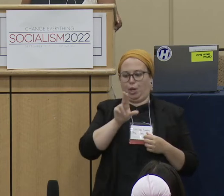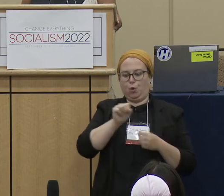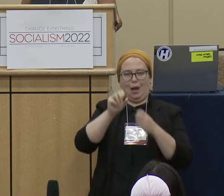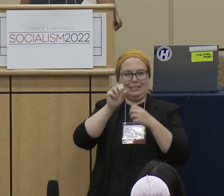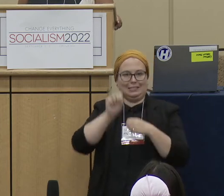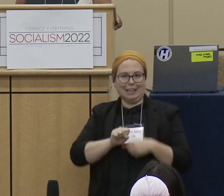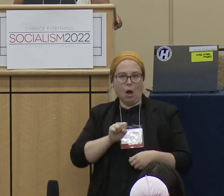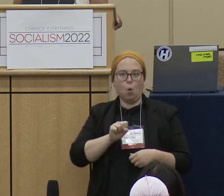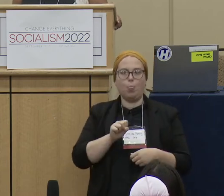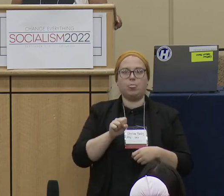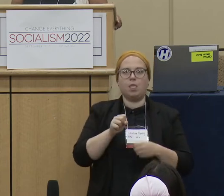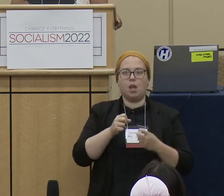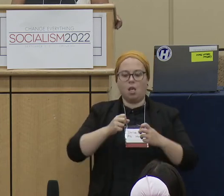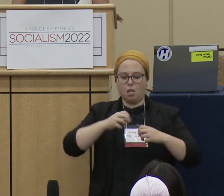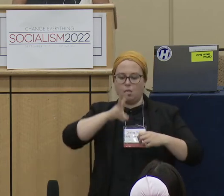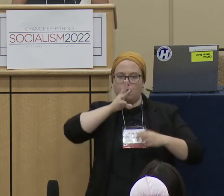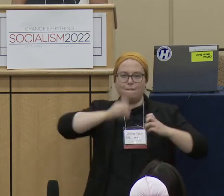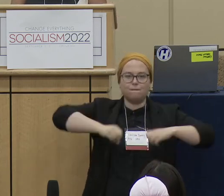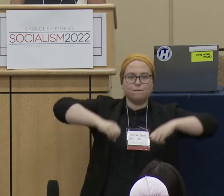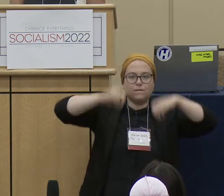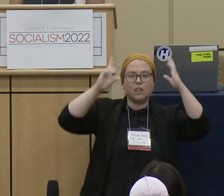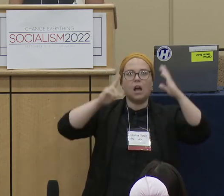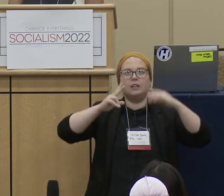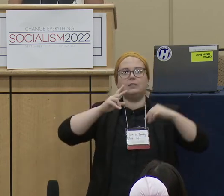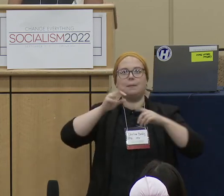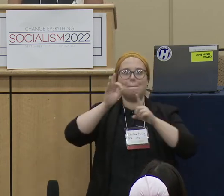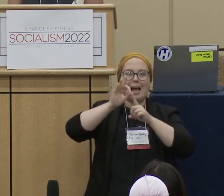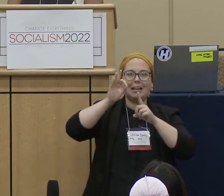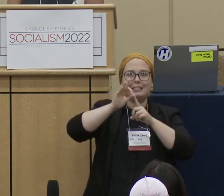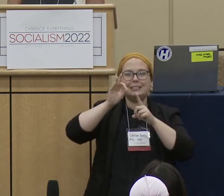other parts of the south, you know, the global south and the U.S. south. The floods in Pakistan and Jackson,